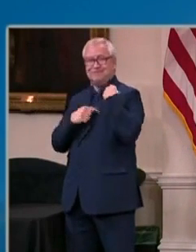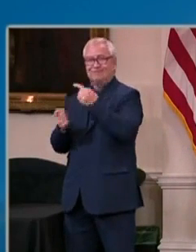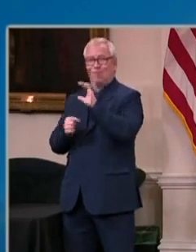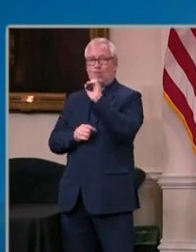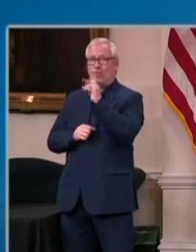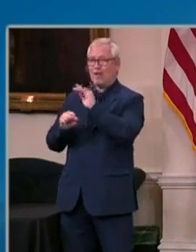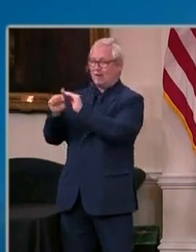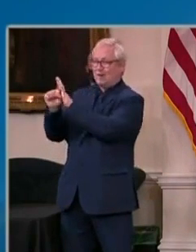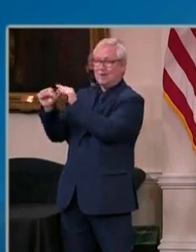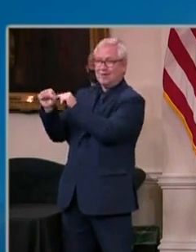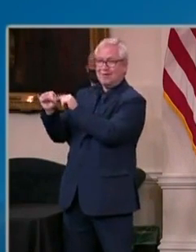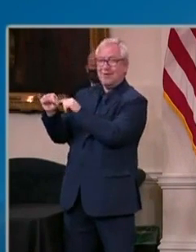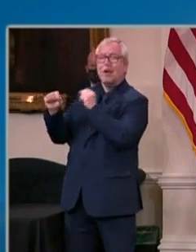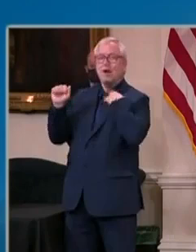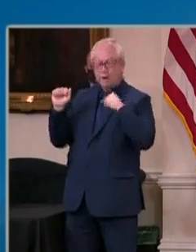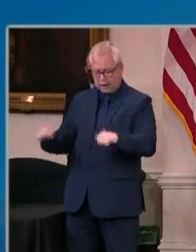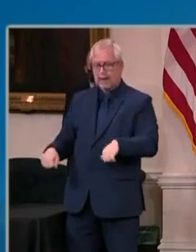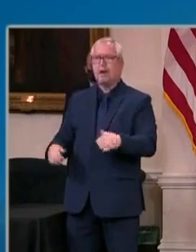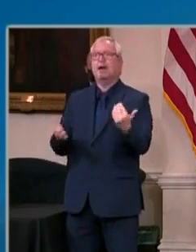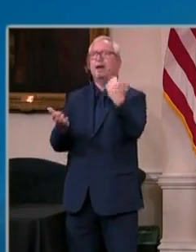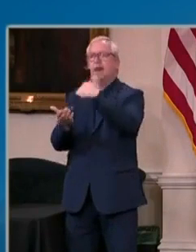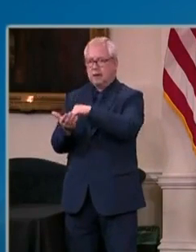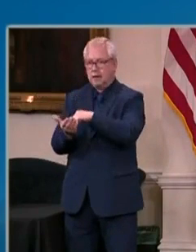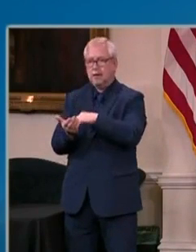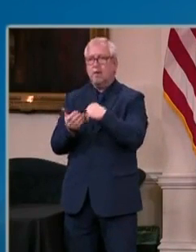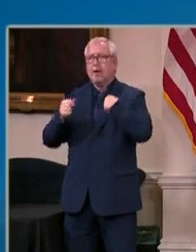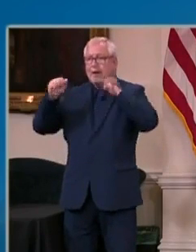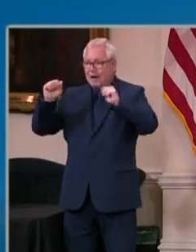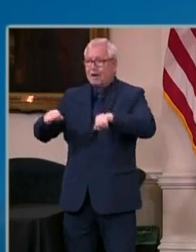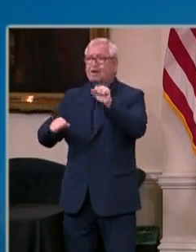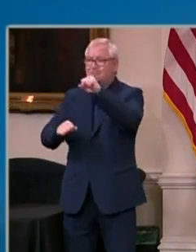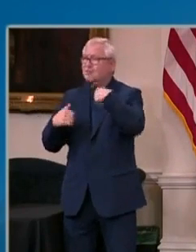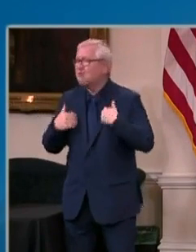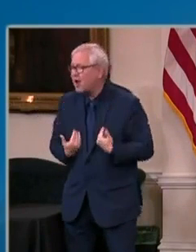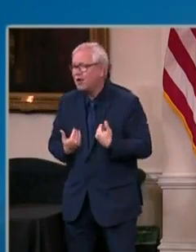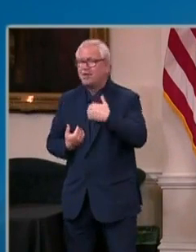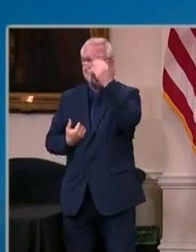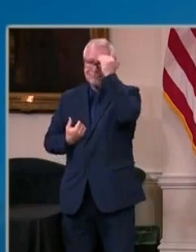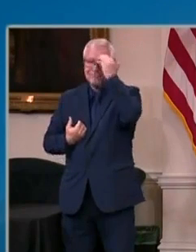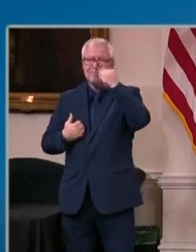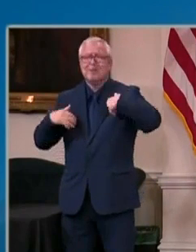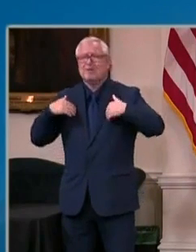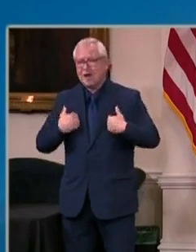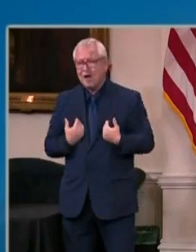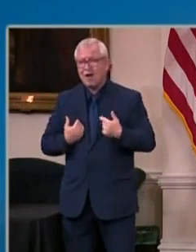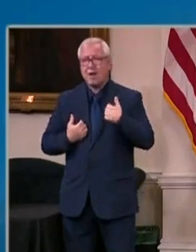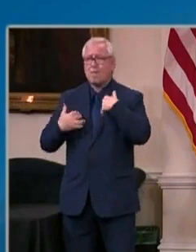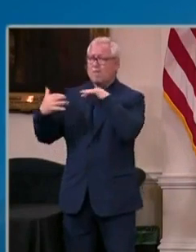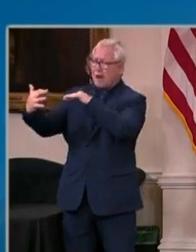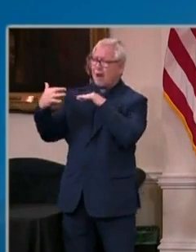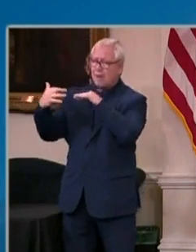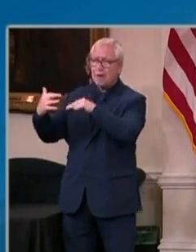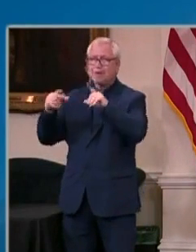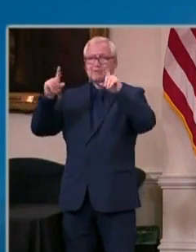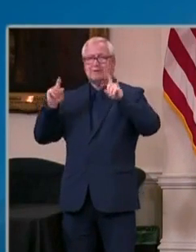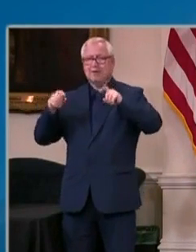WE WERE SUCCESSFUL IN FIGHTING BACK AGAINST THIS PANDEMIC ONCE BEFORE AND WE CAN DO IT AGAIN.